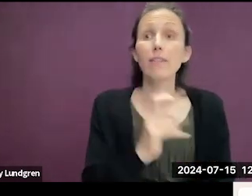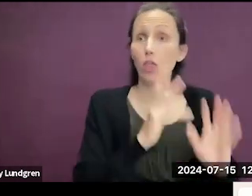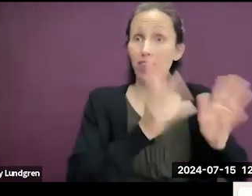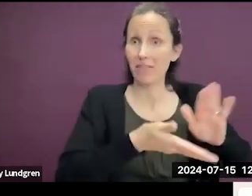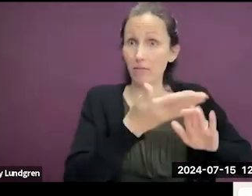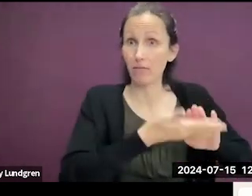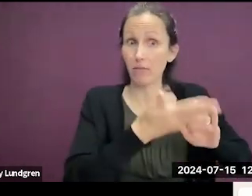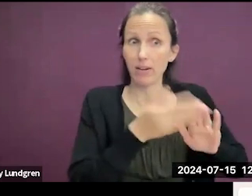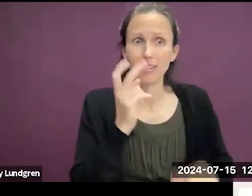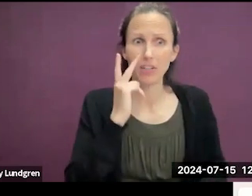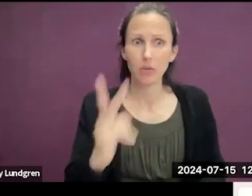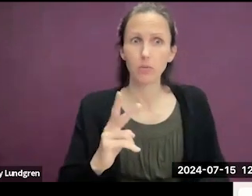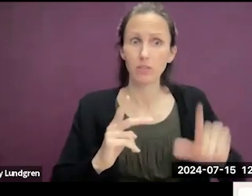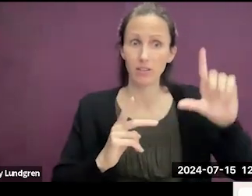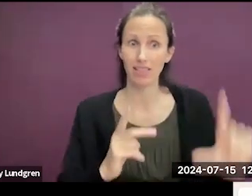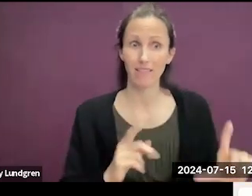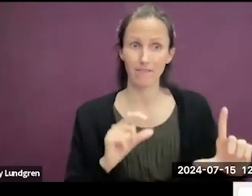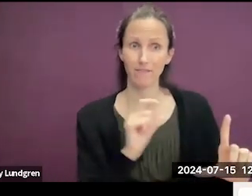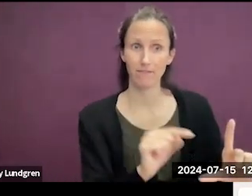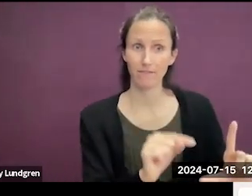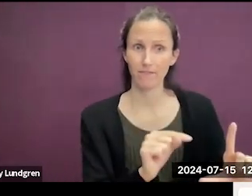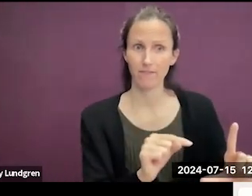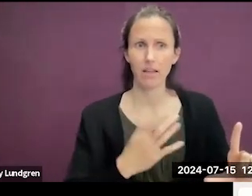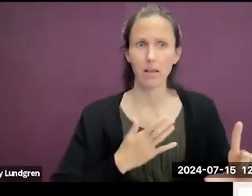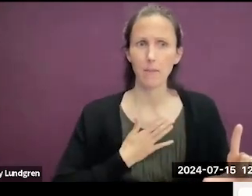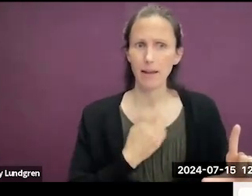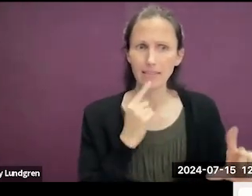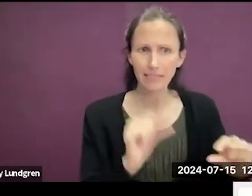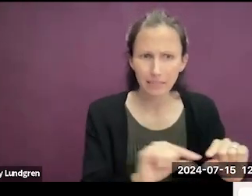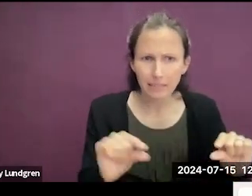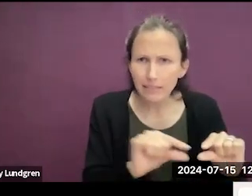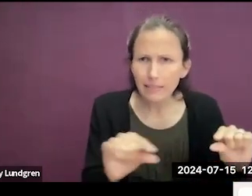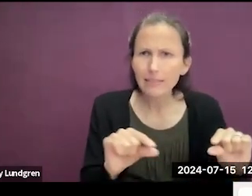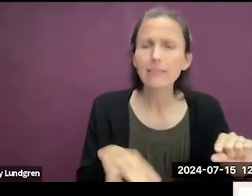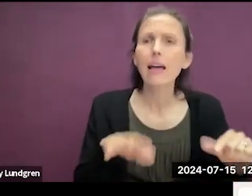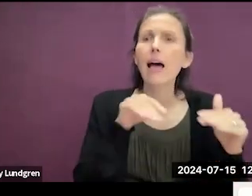in the lower left corner of your screen, mine says "Accessibility Investigate,"